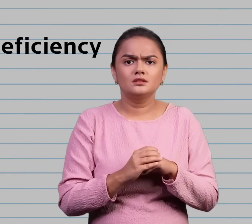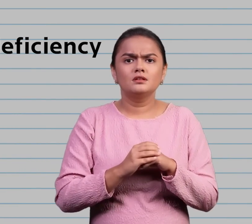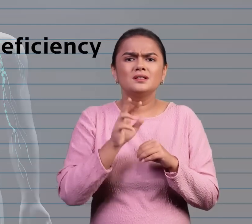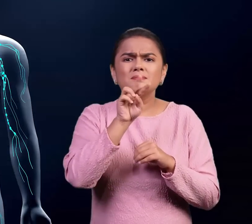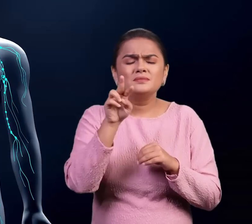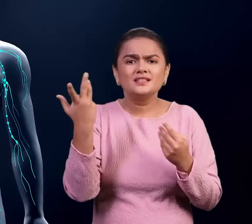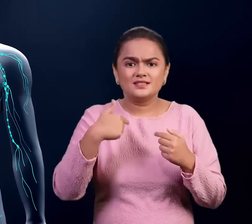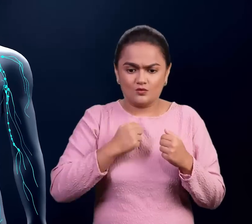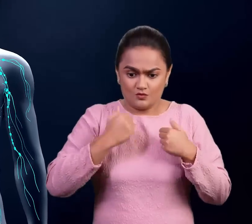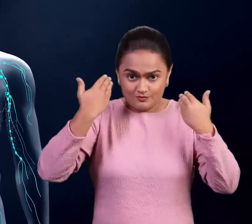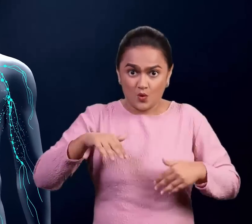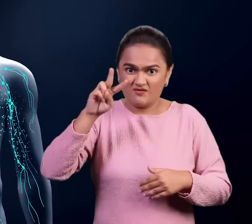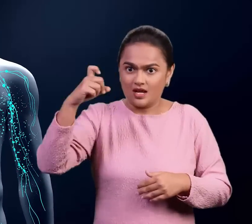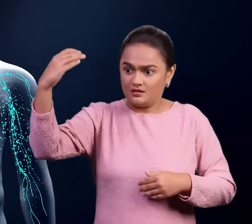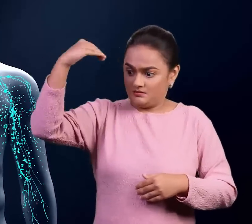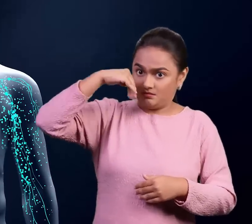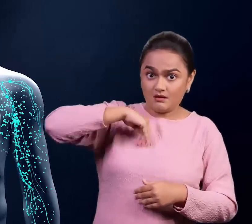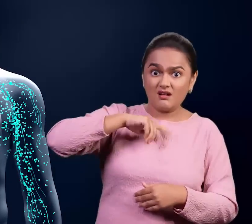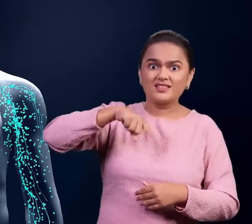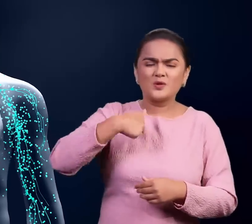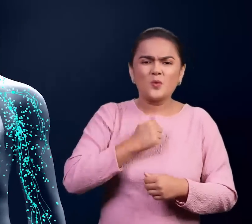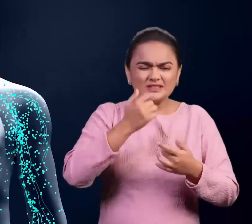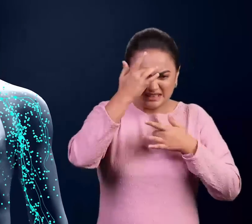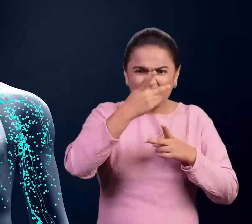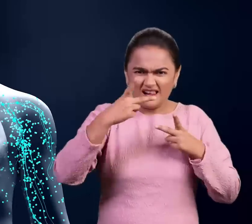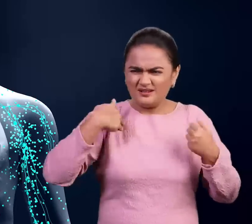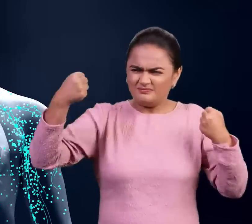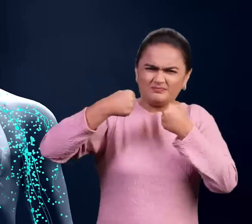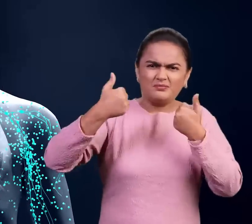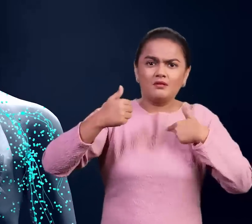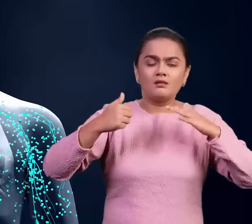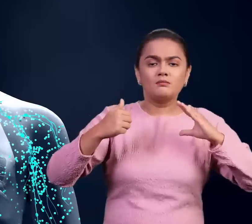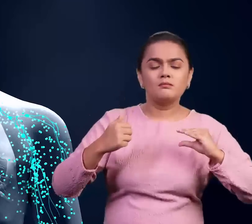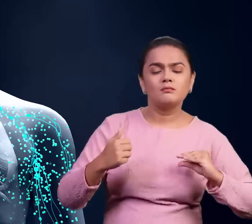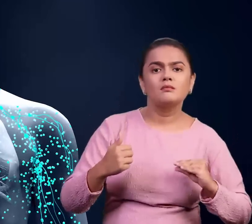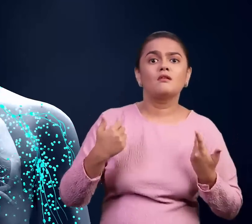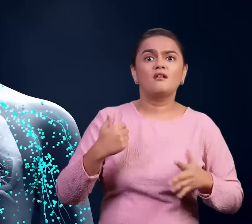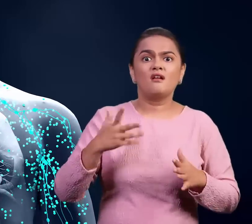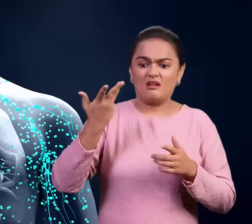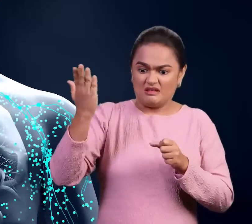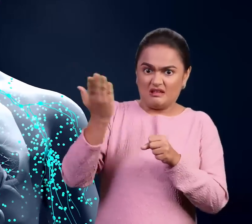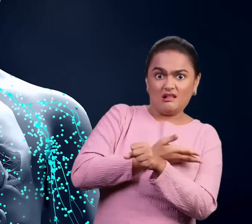It is a virus that attacks the immune system and destroys it.